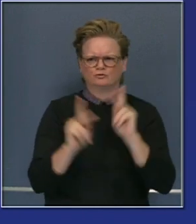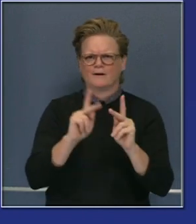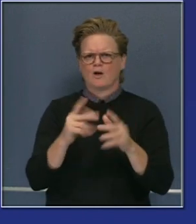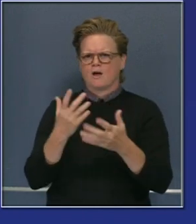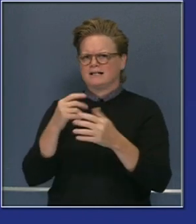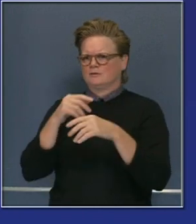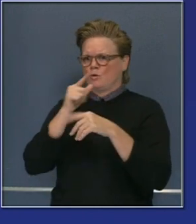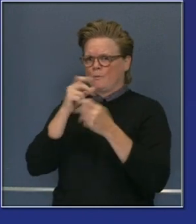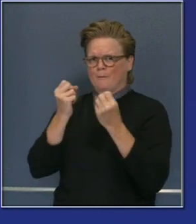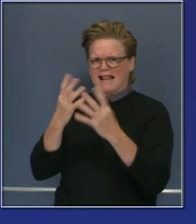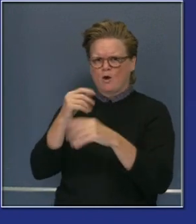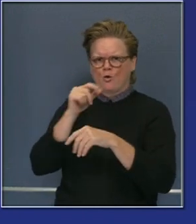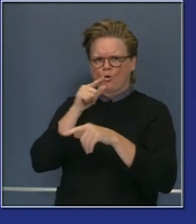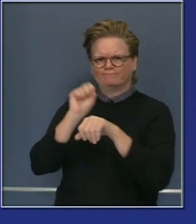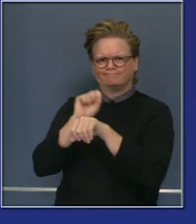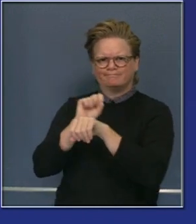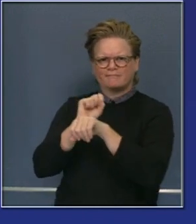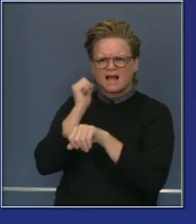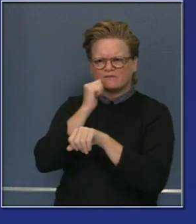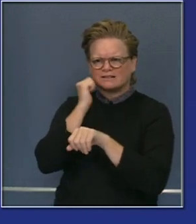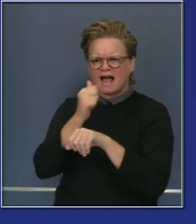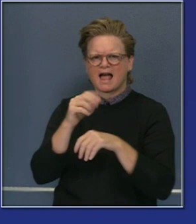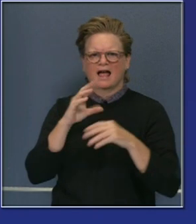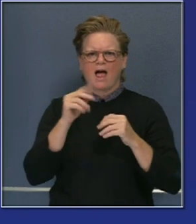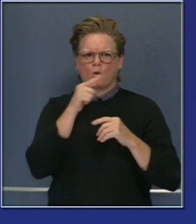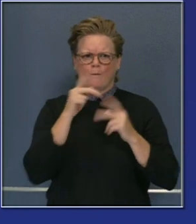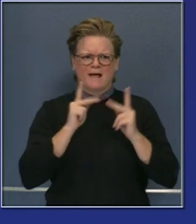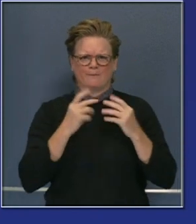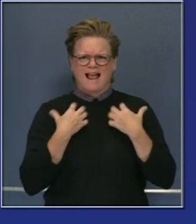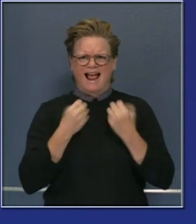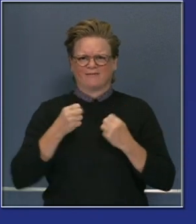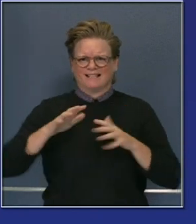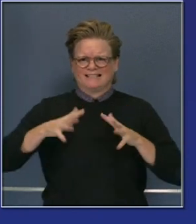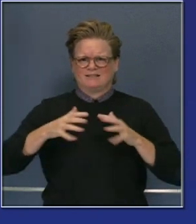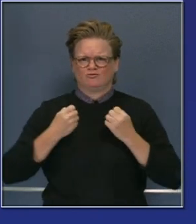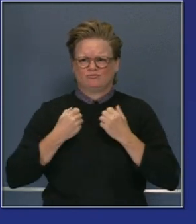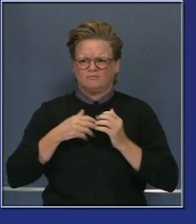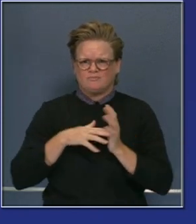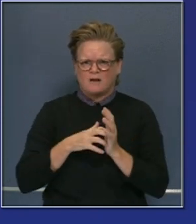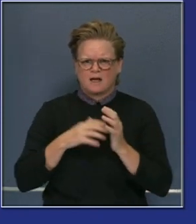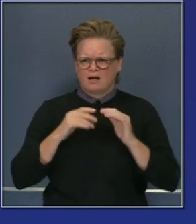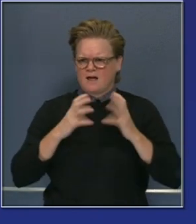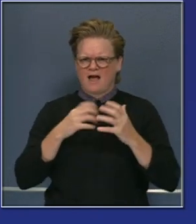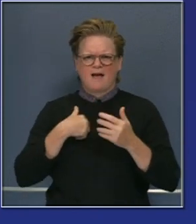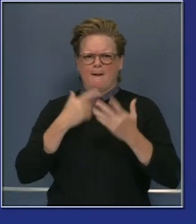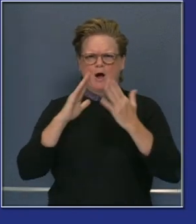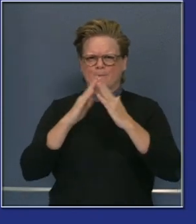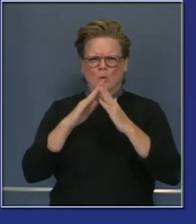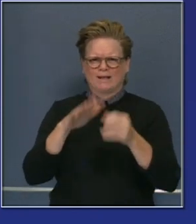RELATES TO THE WORK BEING DONE TO TEST COHORT POPULATION AND VULNERABLE WORKERS IN